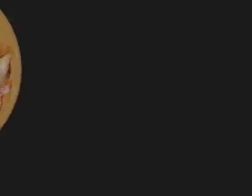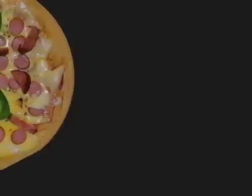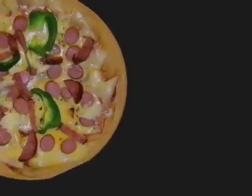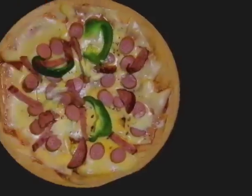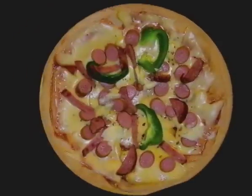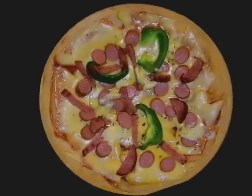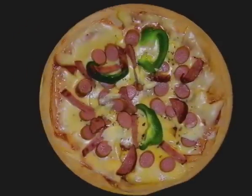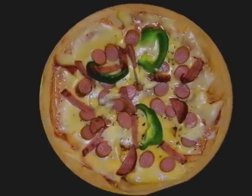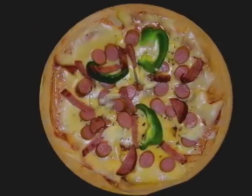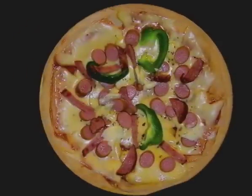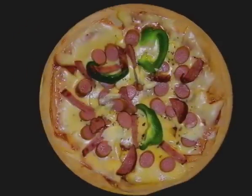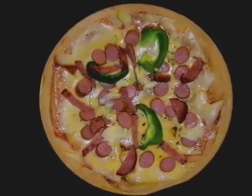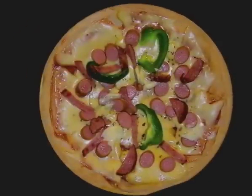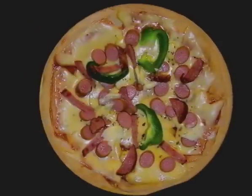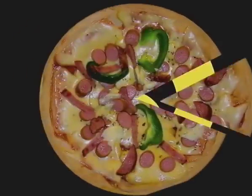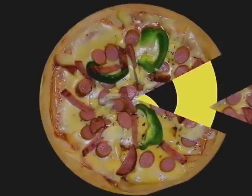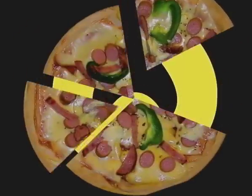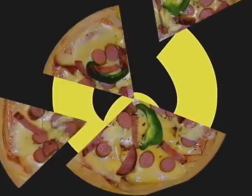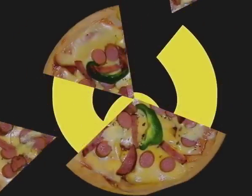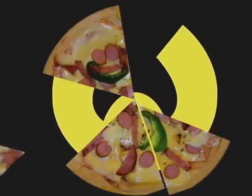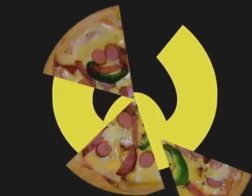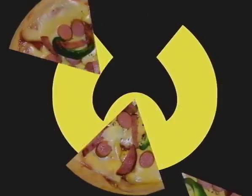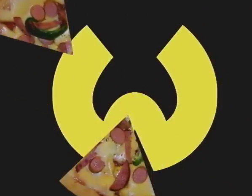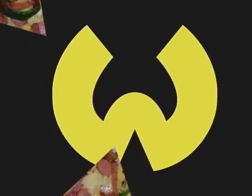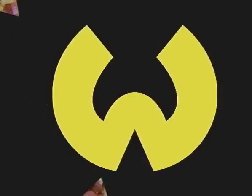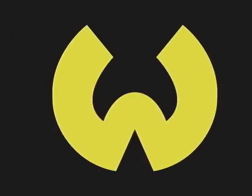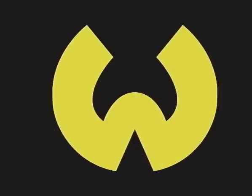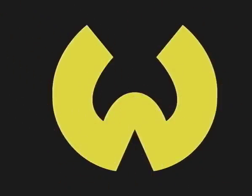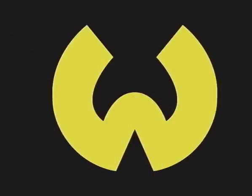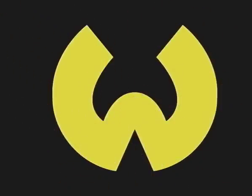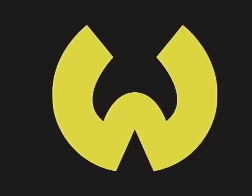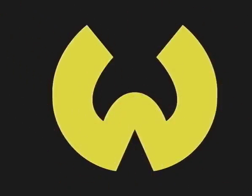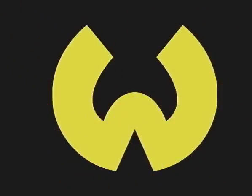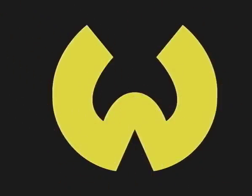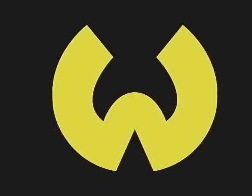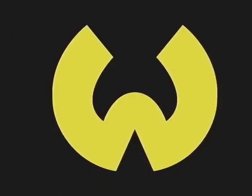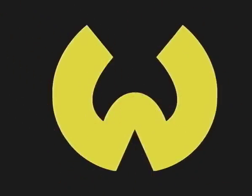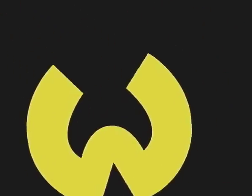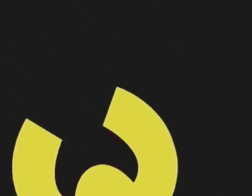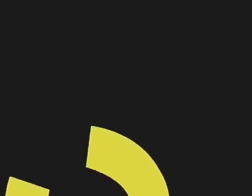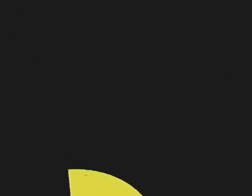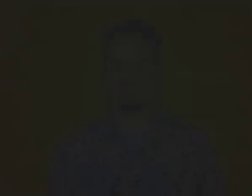[DRUM ROLL] [CYMBAL, TRUMPET FANFARE]